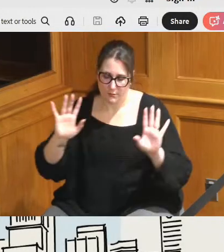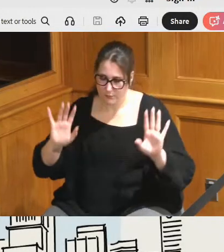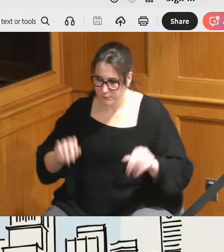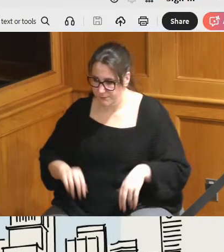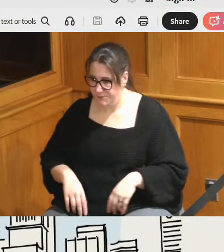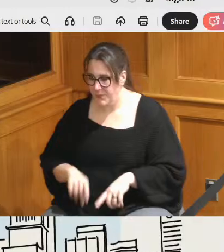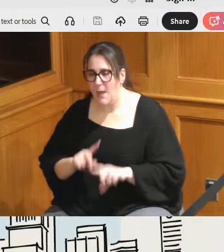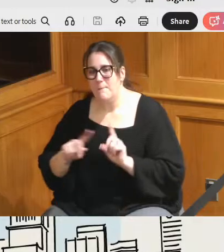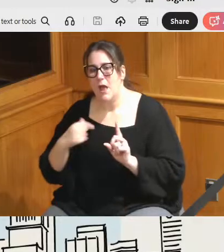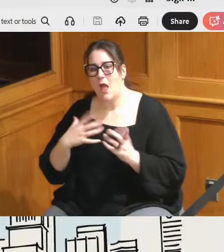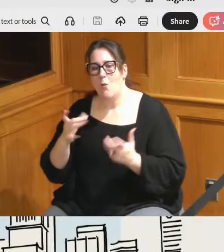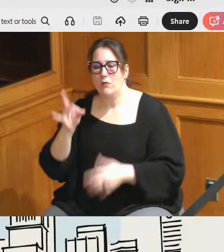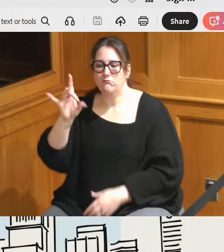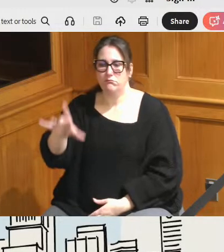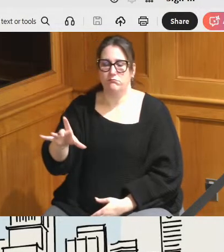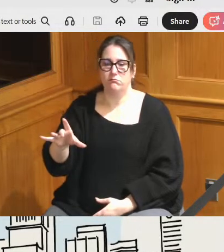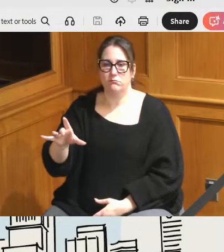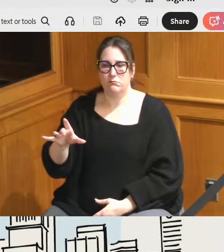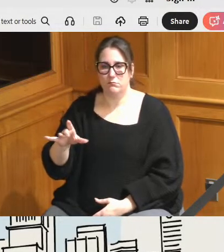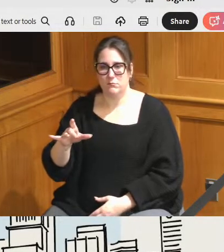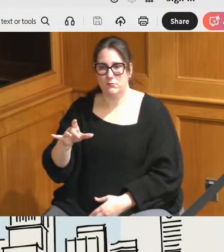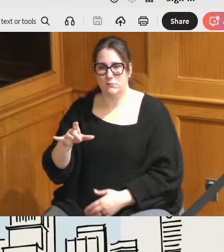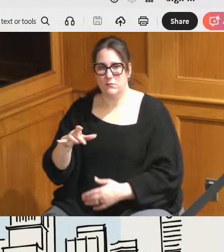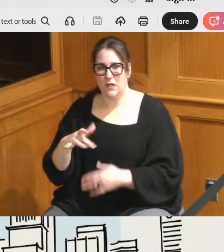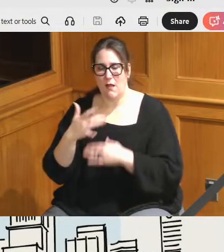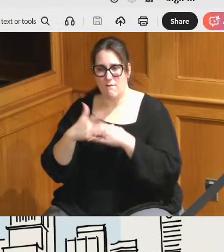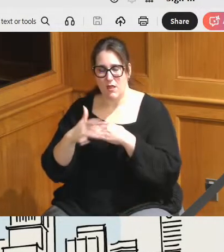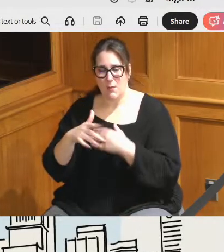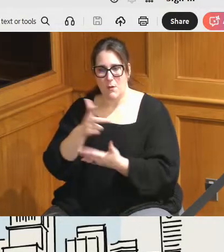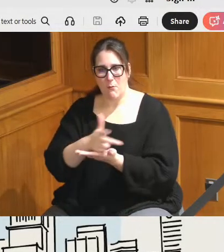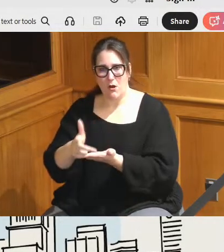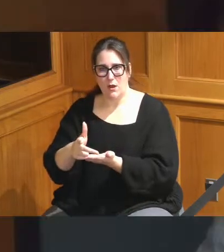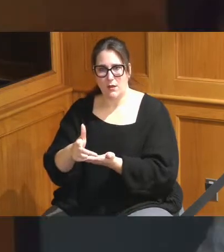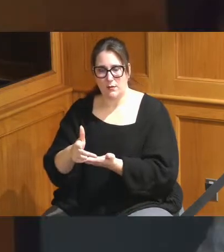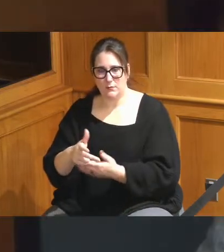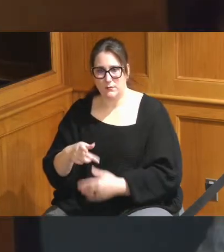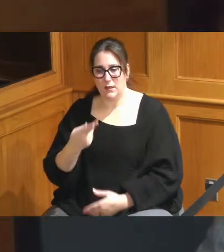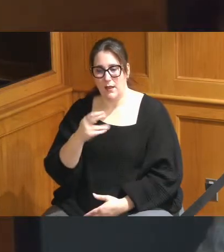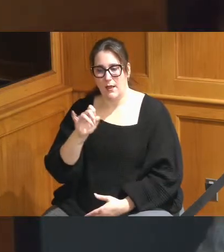but I wanted to put that down because we have an issue right now with Hilltop. We've